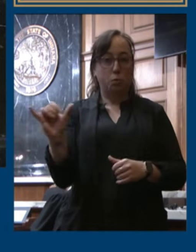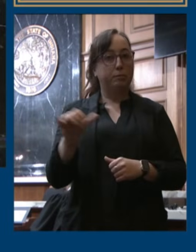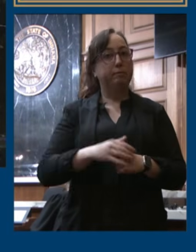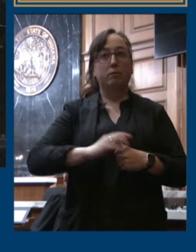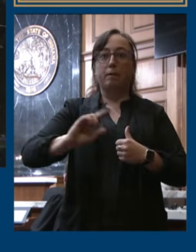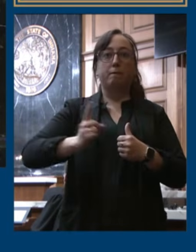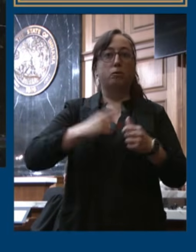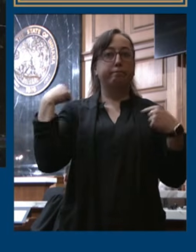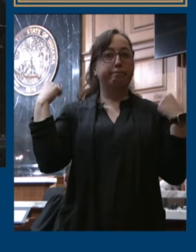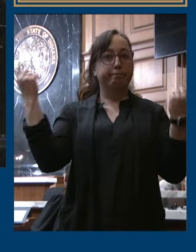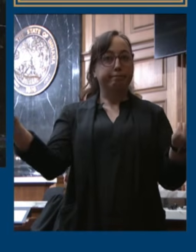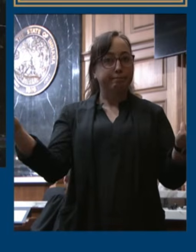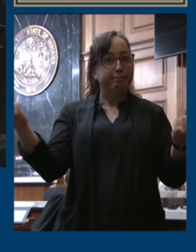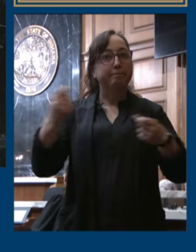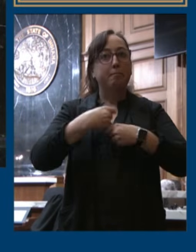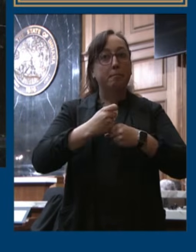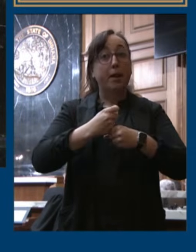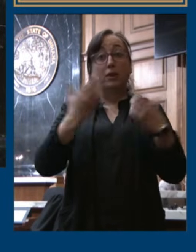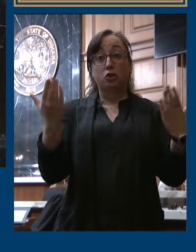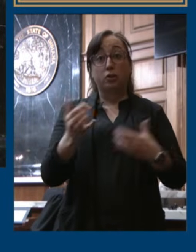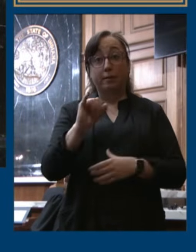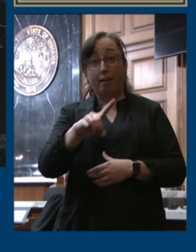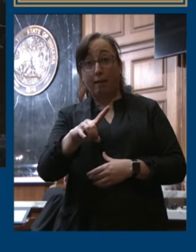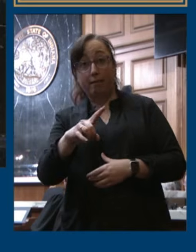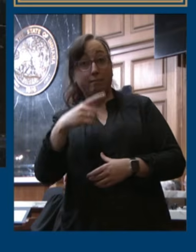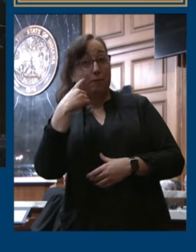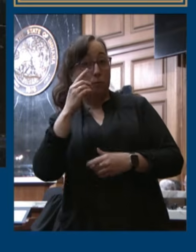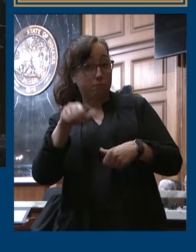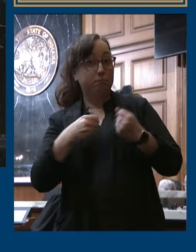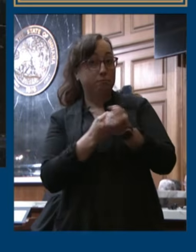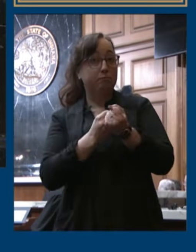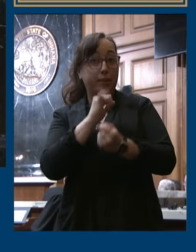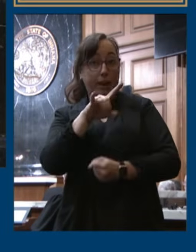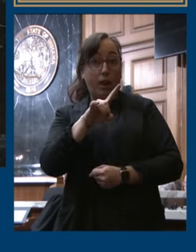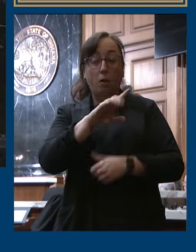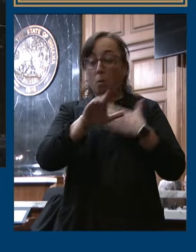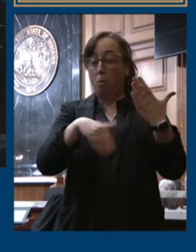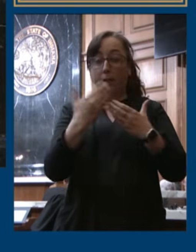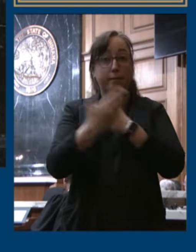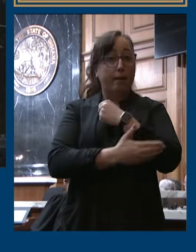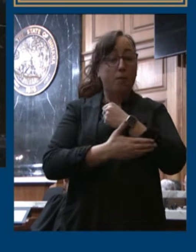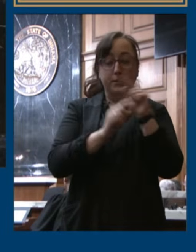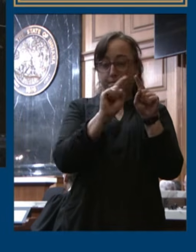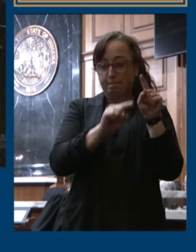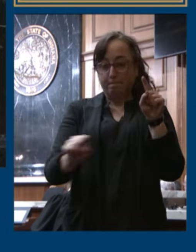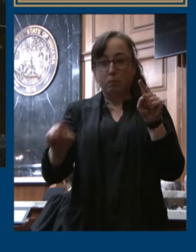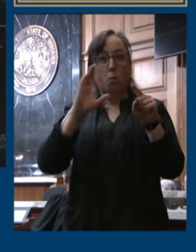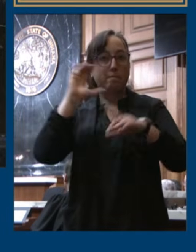IT'S MADE IN INDIANA FOR INDIANA, AND IT CAN BE IN EVERY COUNTY IN THE STATE TO IMPLEMENT YOUR POLICY